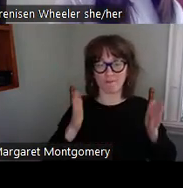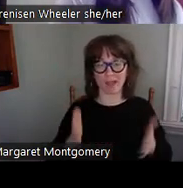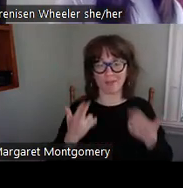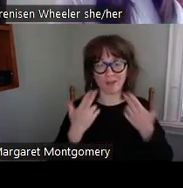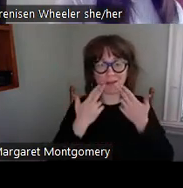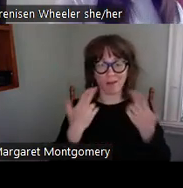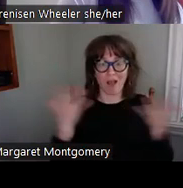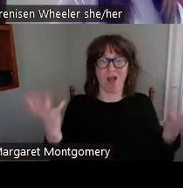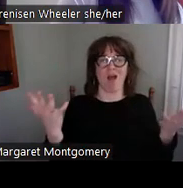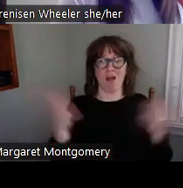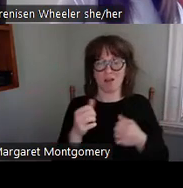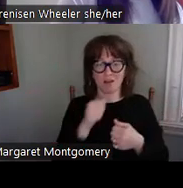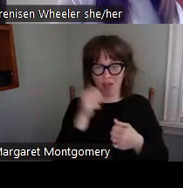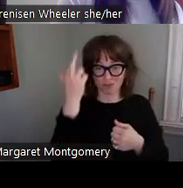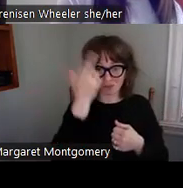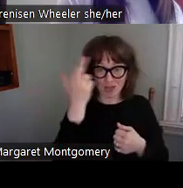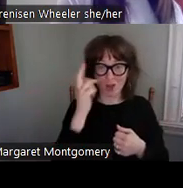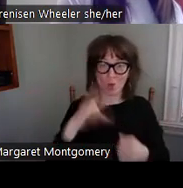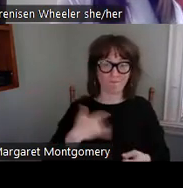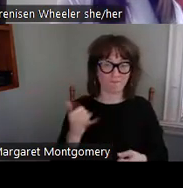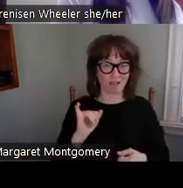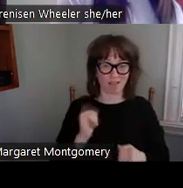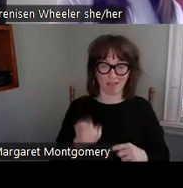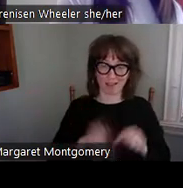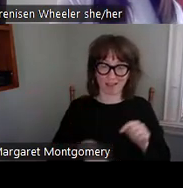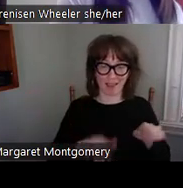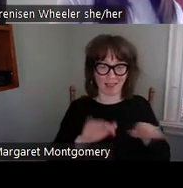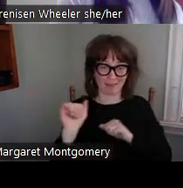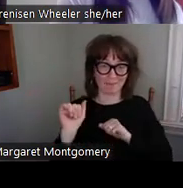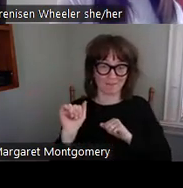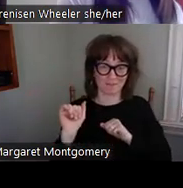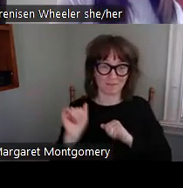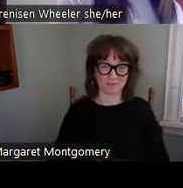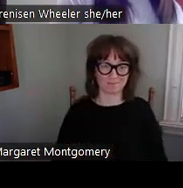is involved in an abusive relationship. 12:36:48 Any other thoughts about these, you